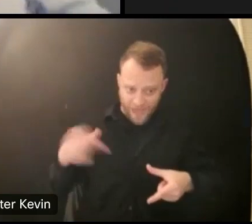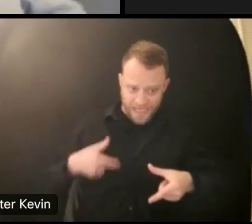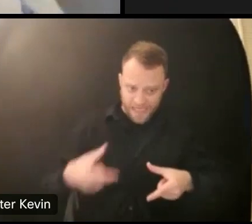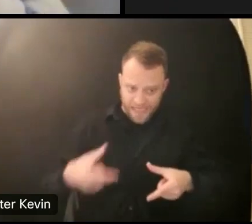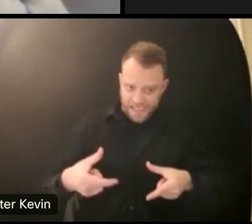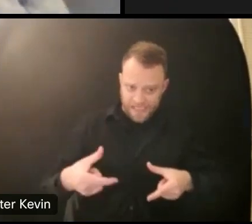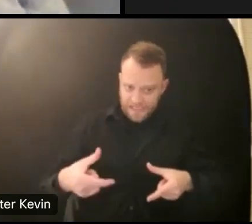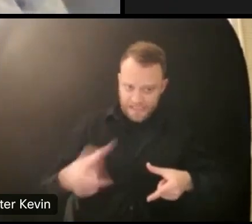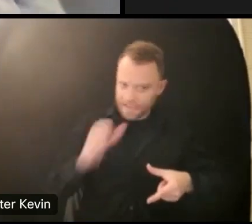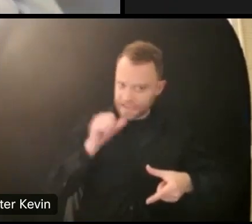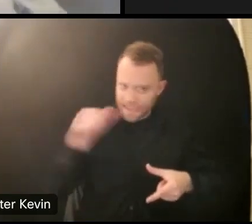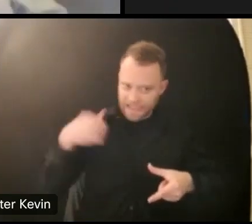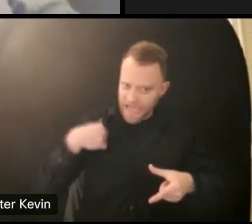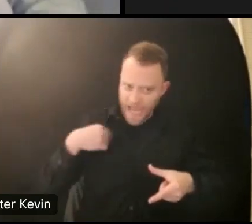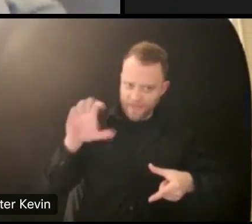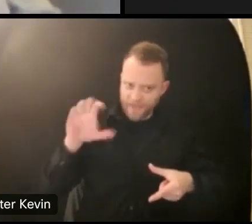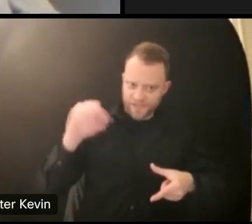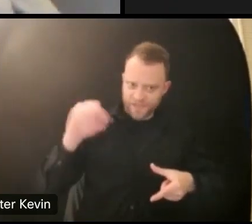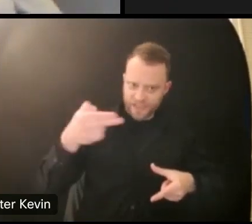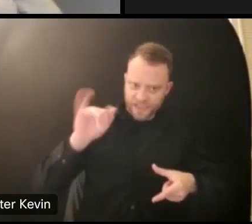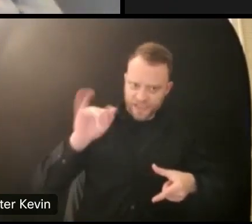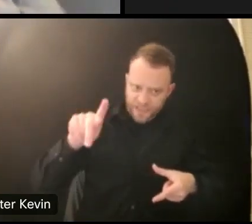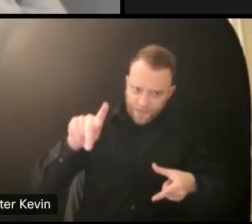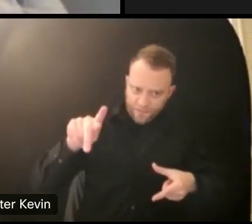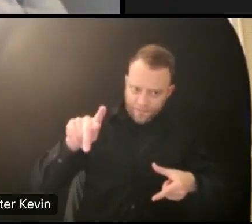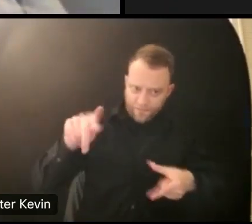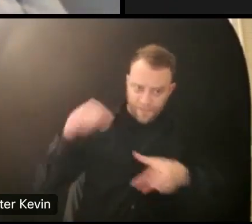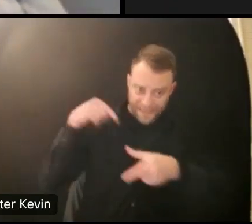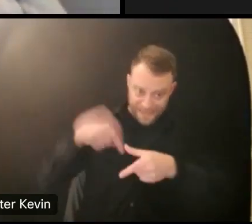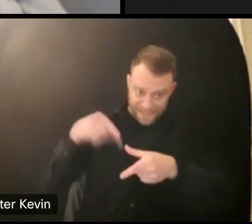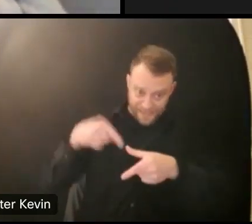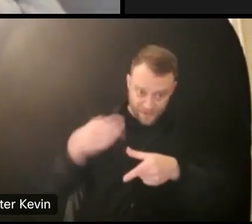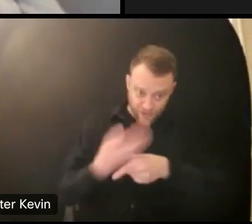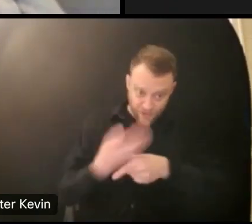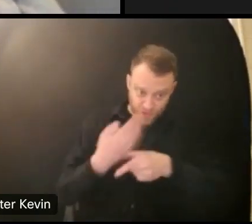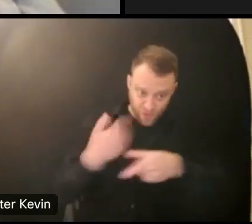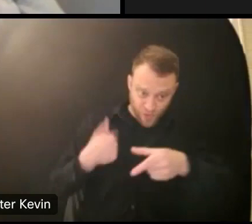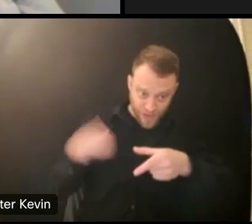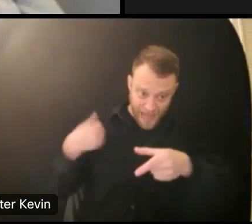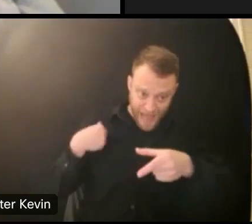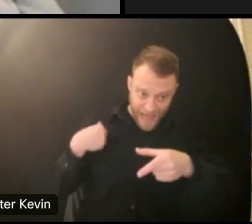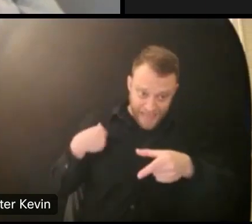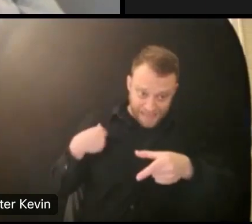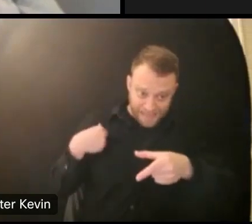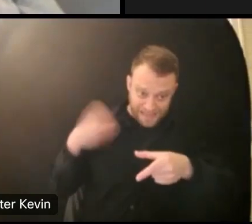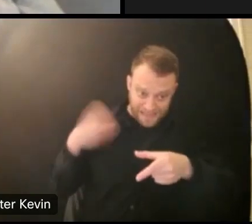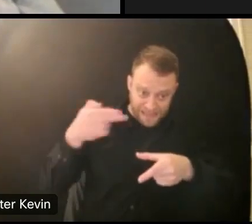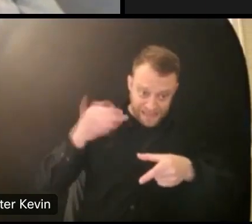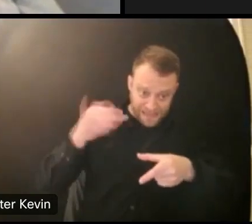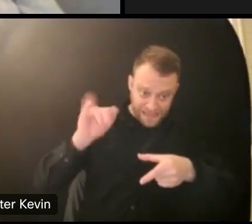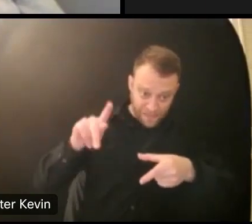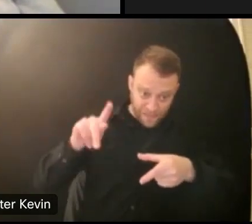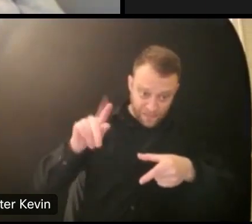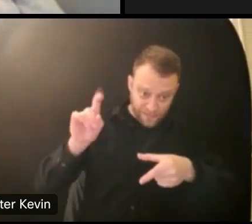Kent, is what you talking about, is something new or what? (Boese) No it's